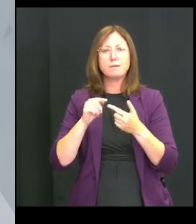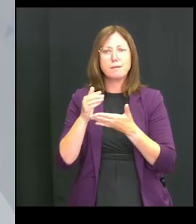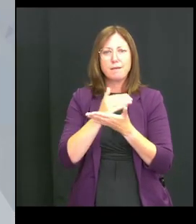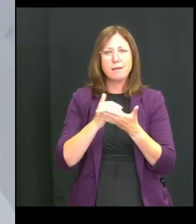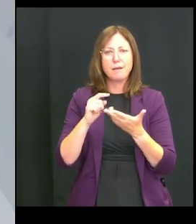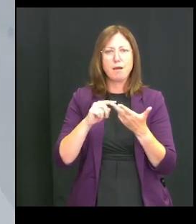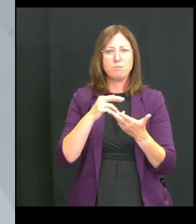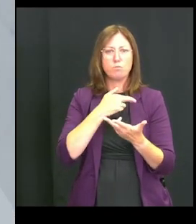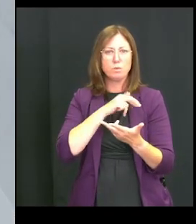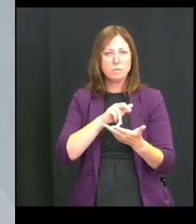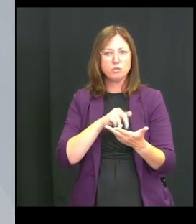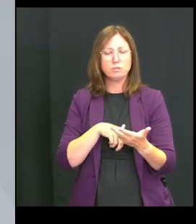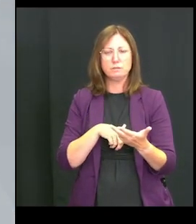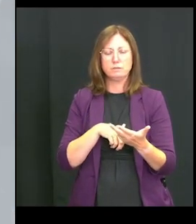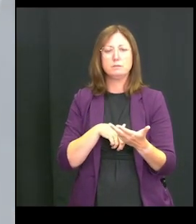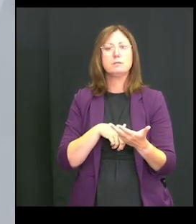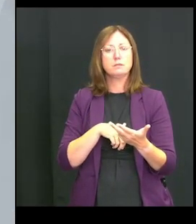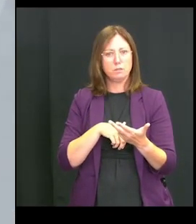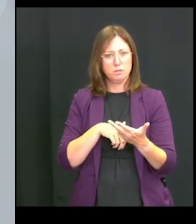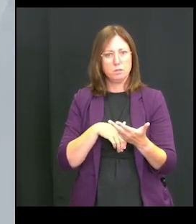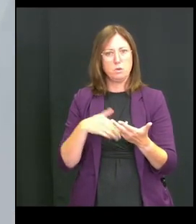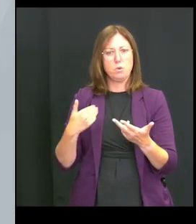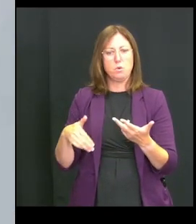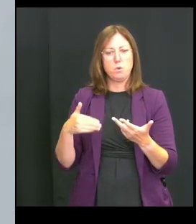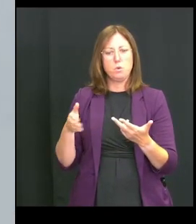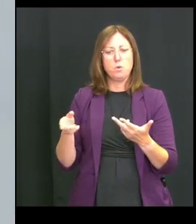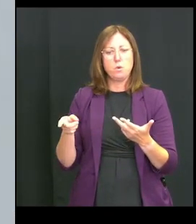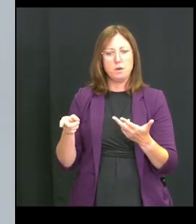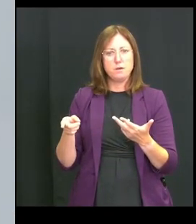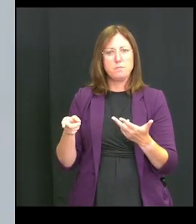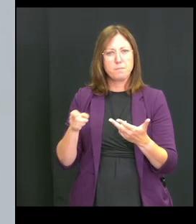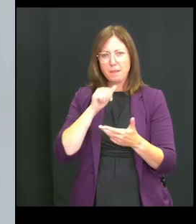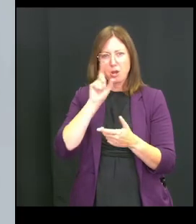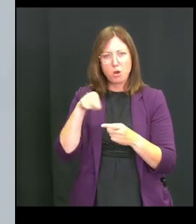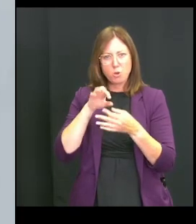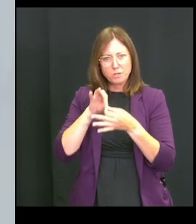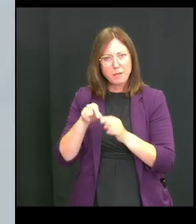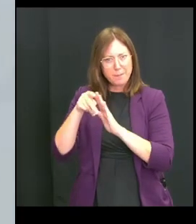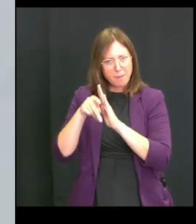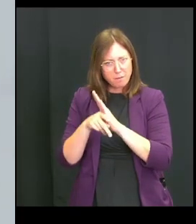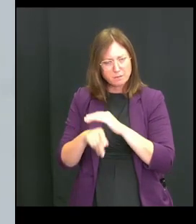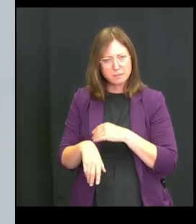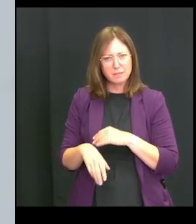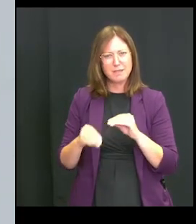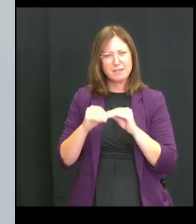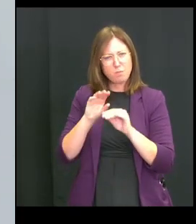in ways that it's not just about policy, it's much more fundamental than that.